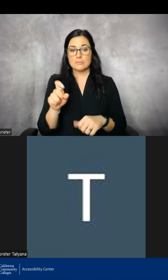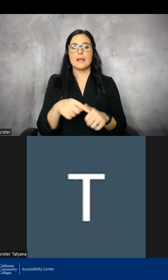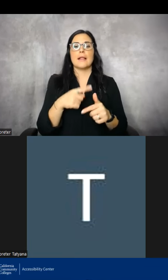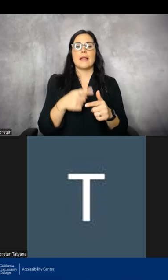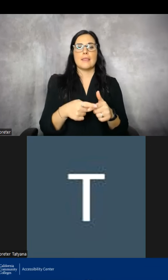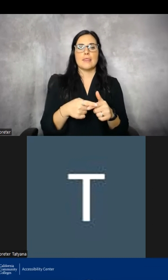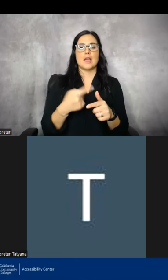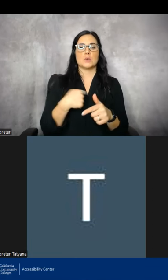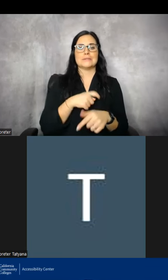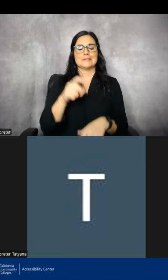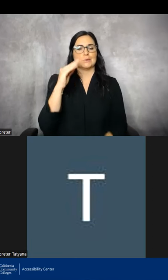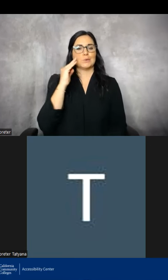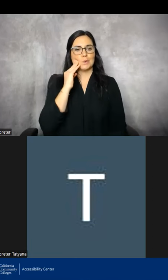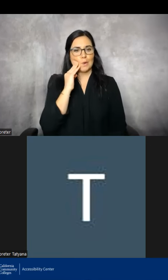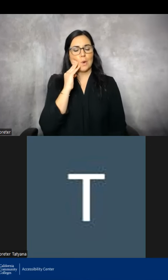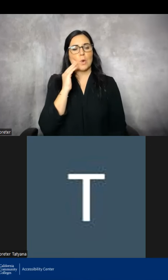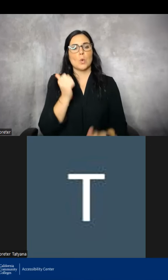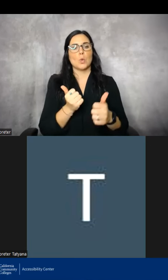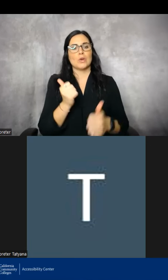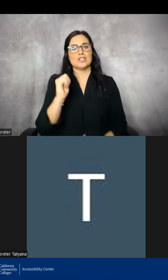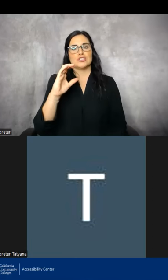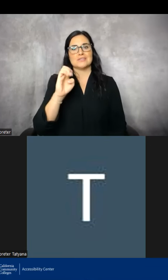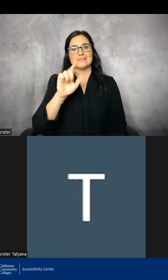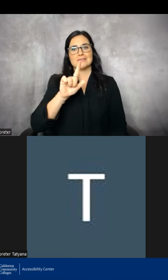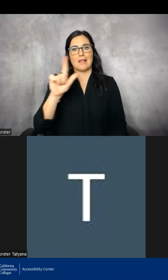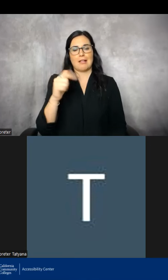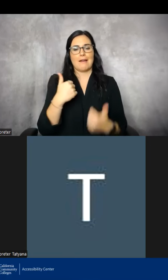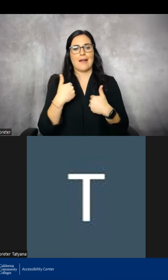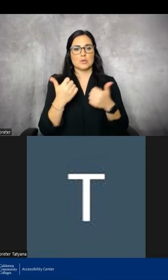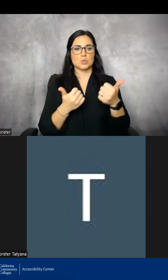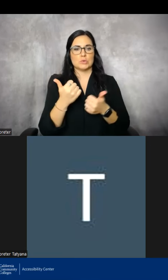to know which cell has what corresponding pattern.